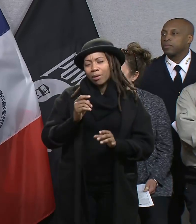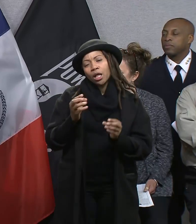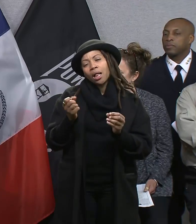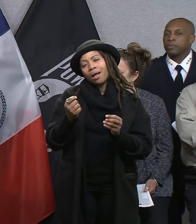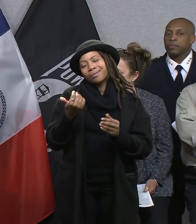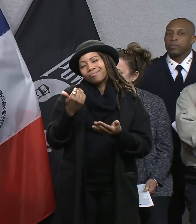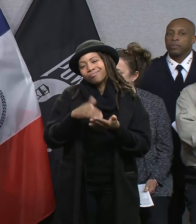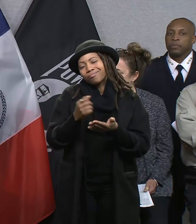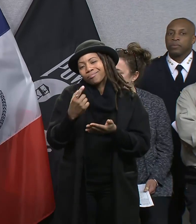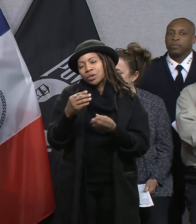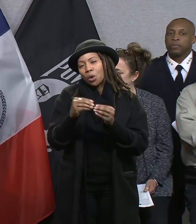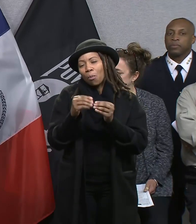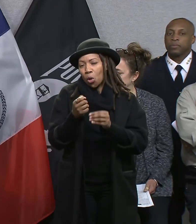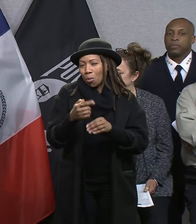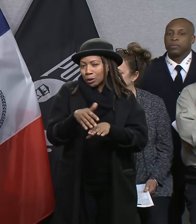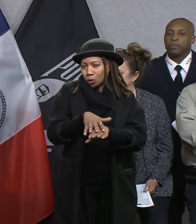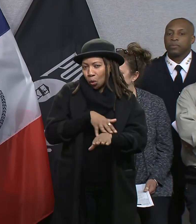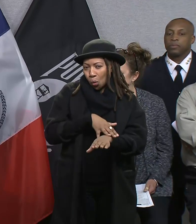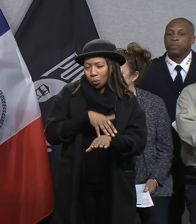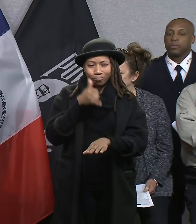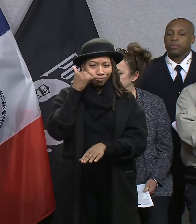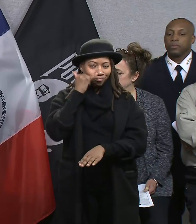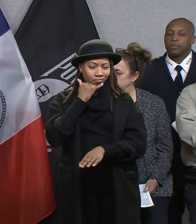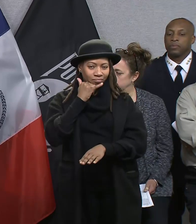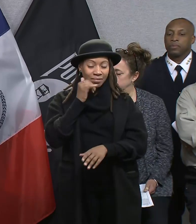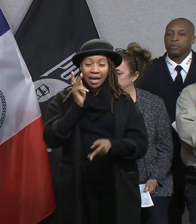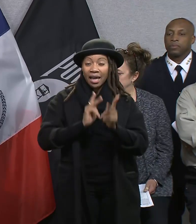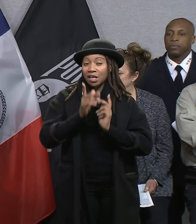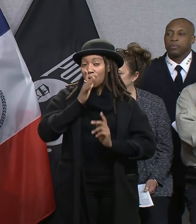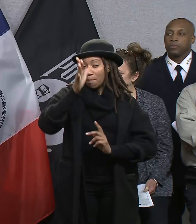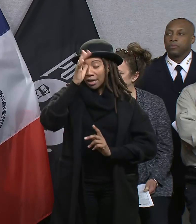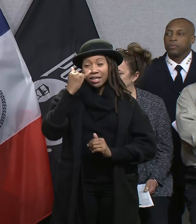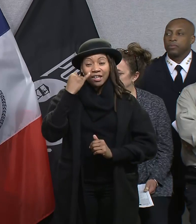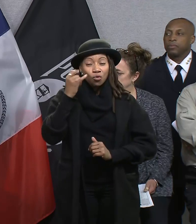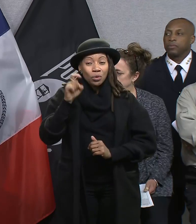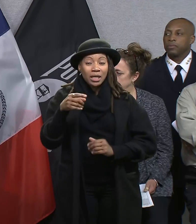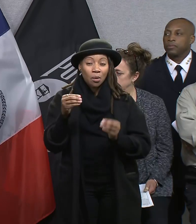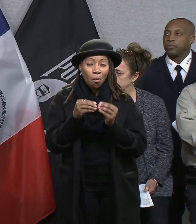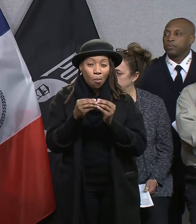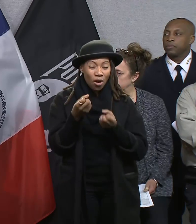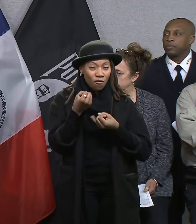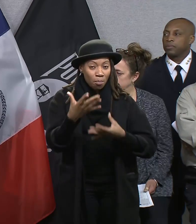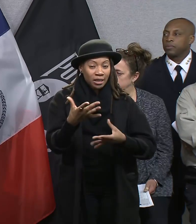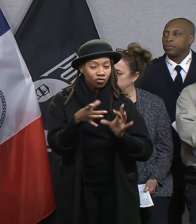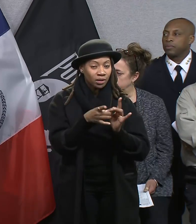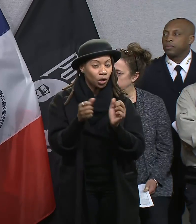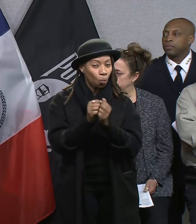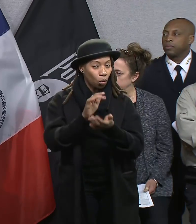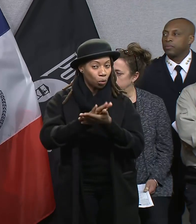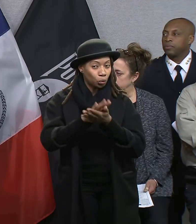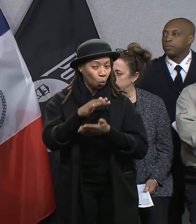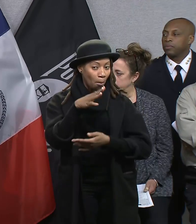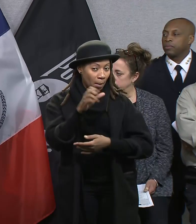KIDS HOME SAFELY THISF ATERNOON. WE EXPECT WE WILBL E ABLE TO GET EVERYTHING DONE IT WILL BE A LITTLE SLOWER OBVIOUSY L